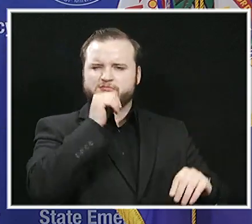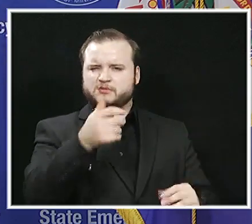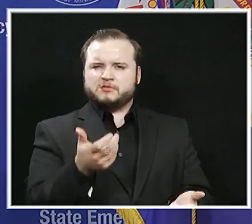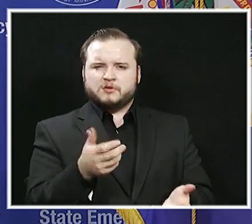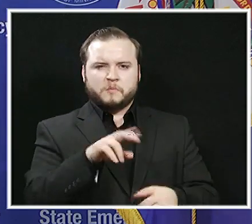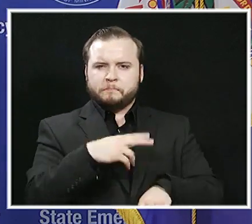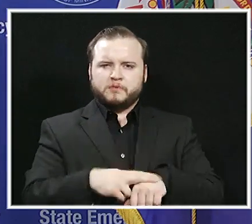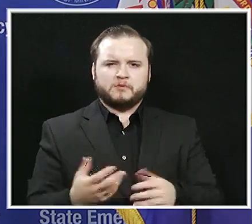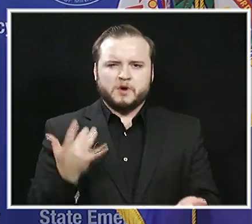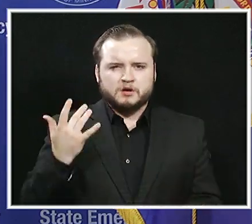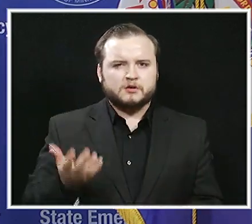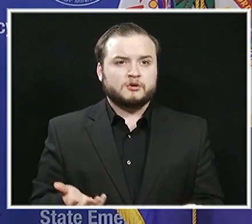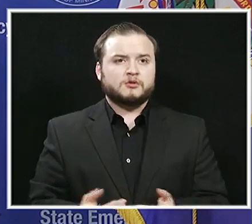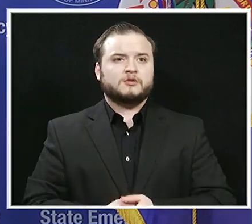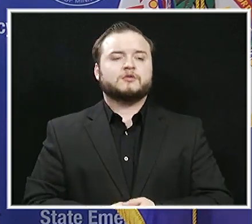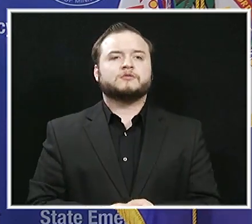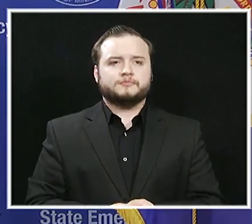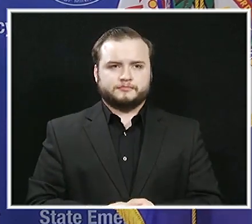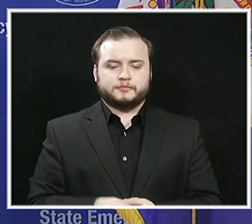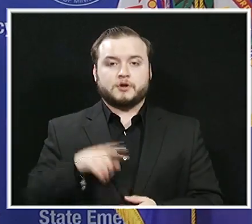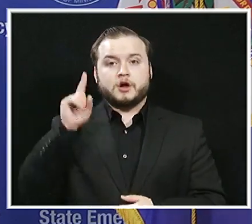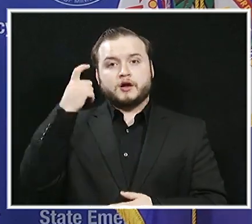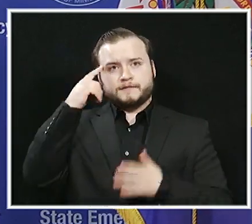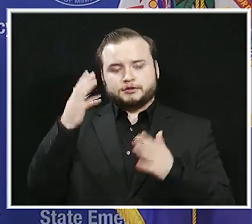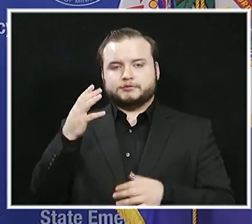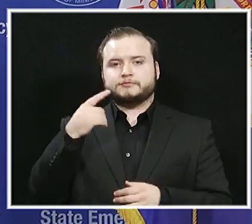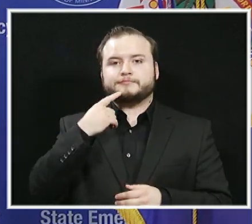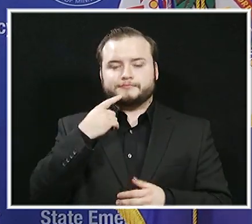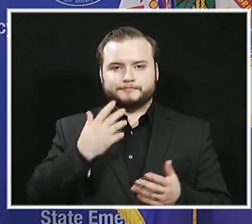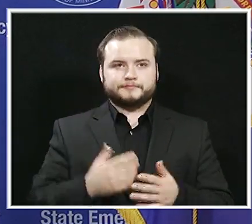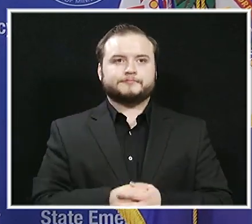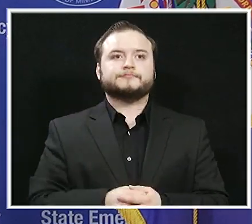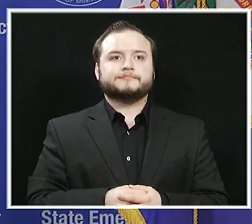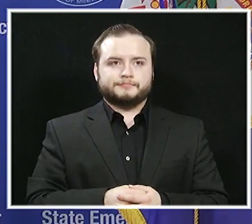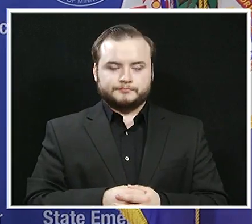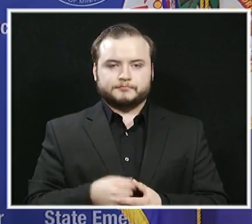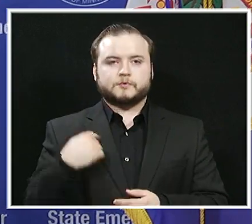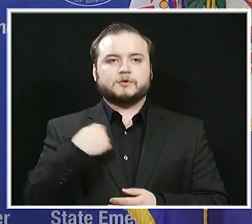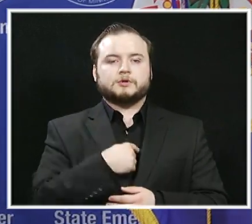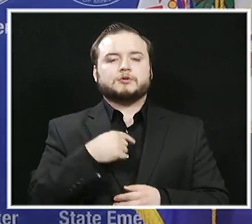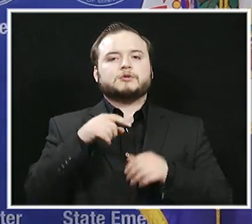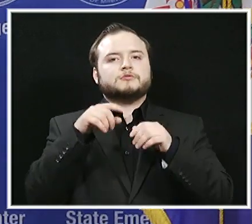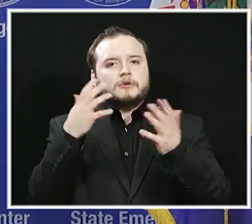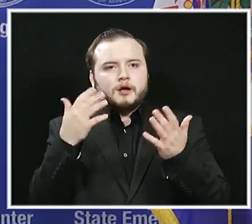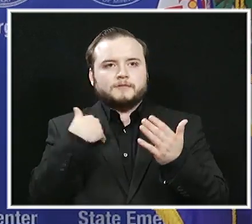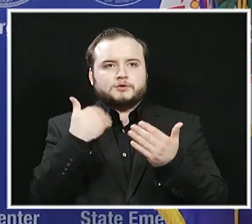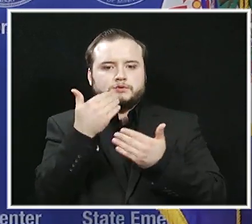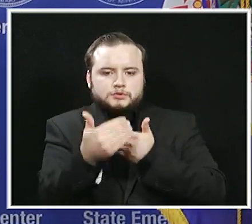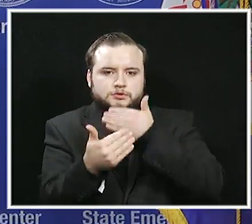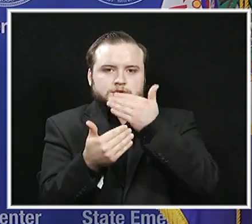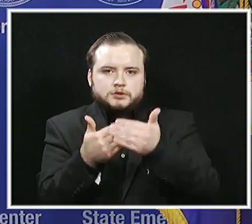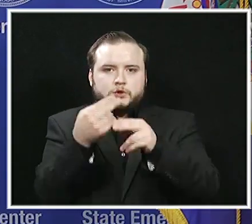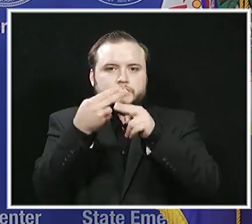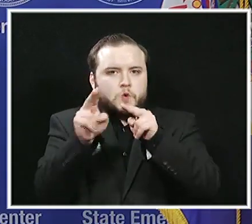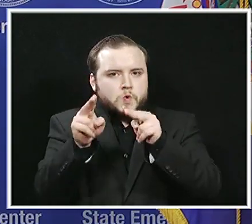very specific about not setting dates certain because they are dependent on how the virus acts. They are dependent on the actions that we take. We have done something that other states haven't done,